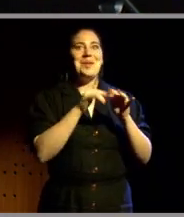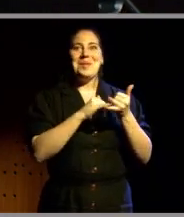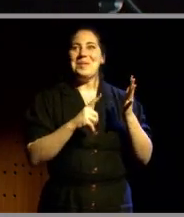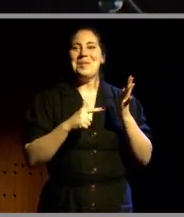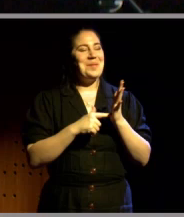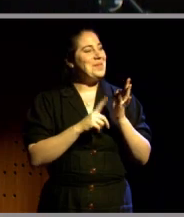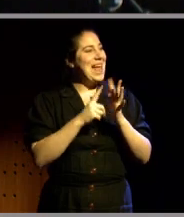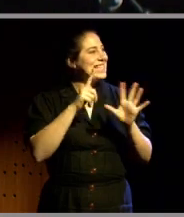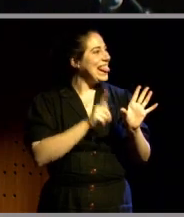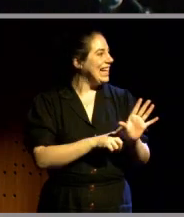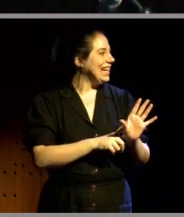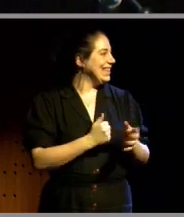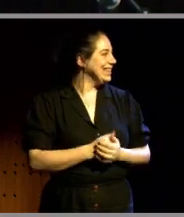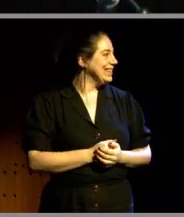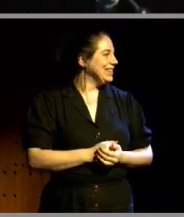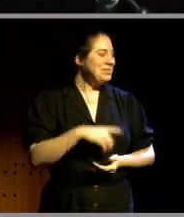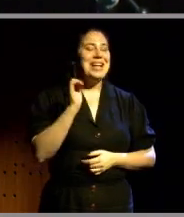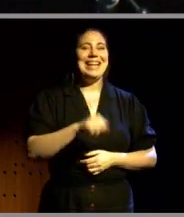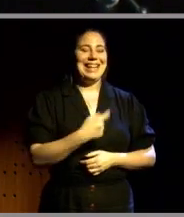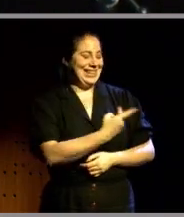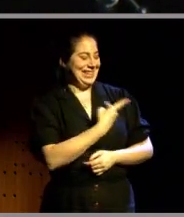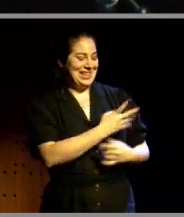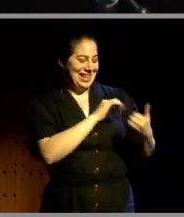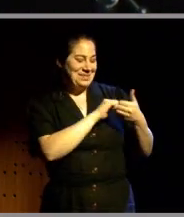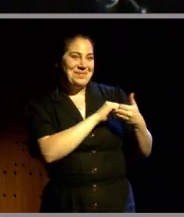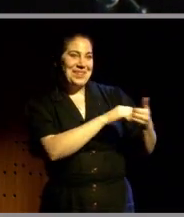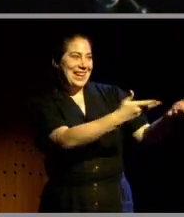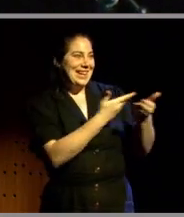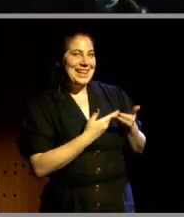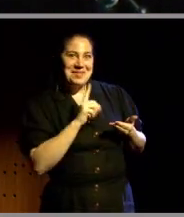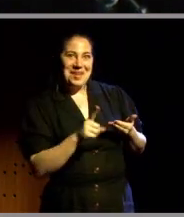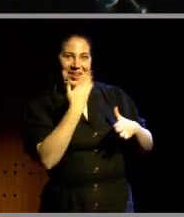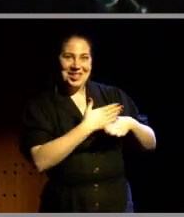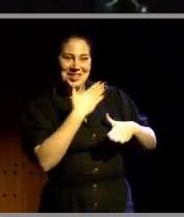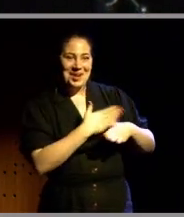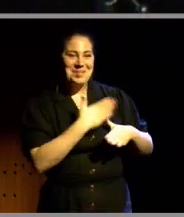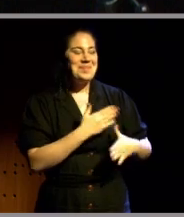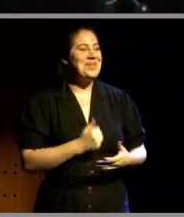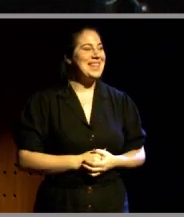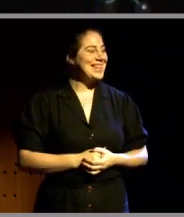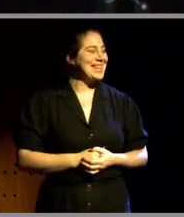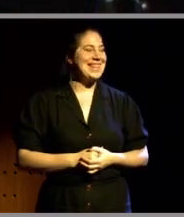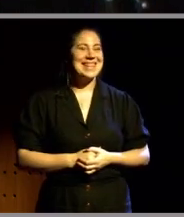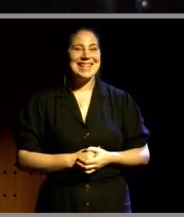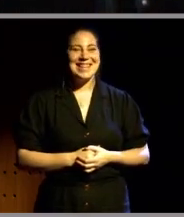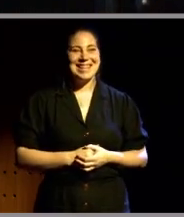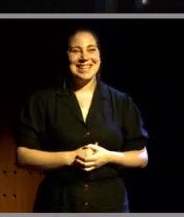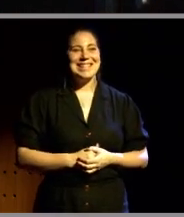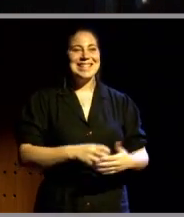as you probably don't know, but yeah, Wesley gave me my first job and, you know. Yeah. So I just want to thank him.